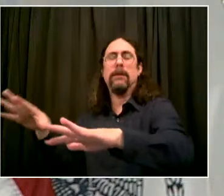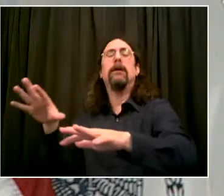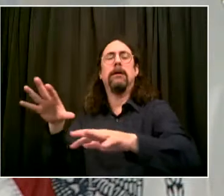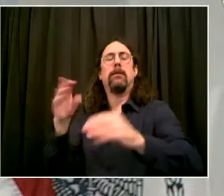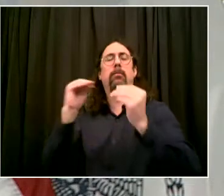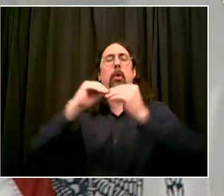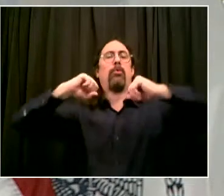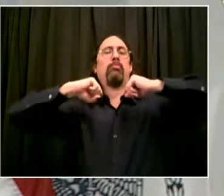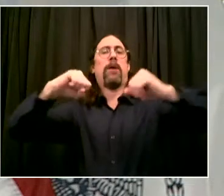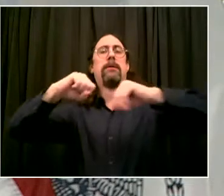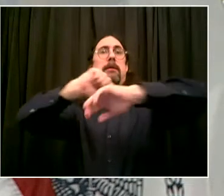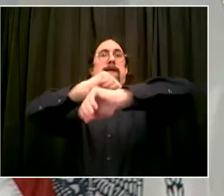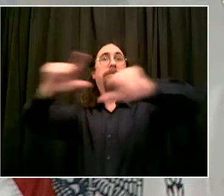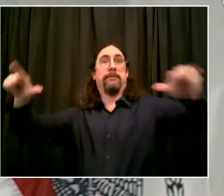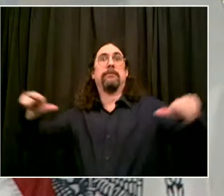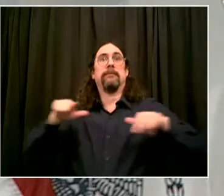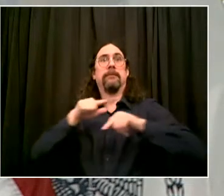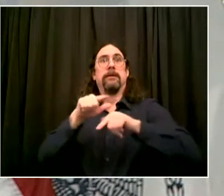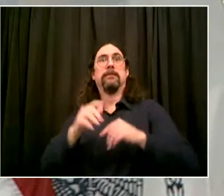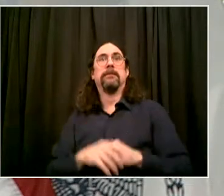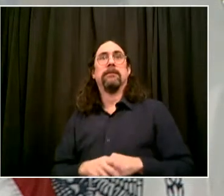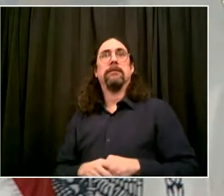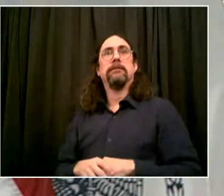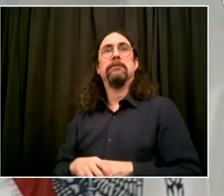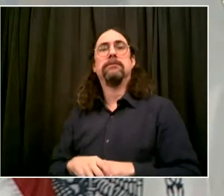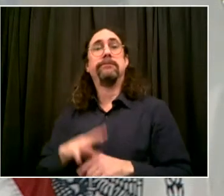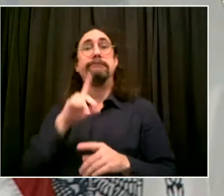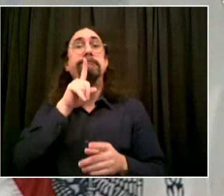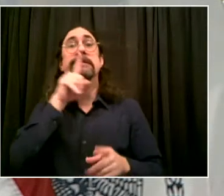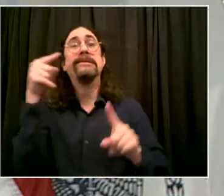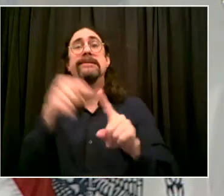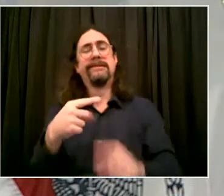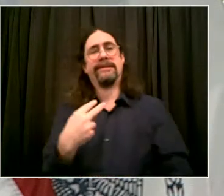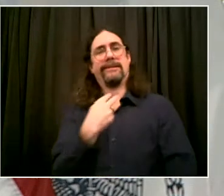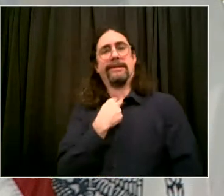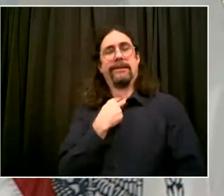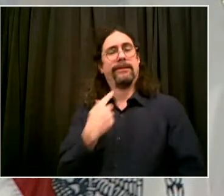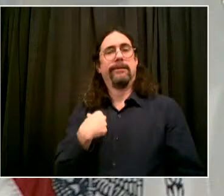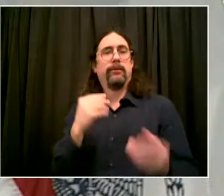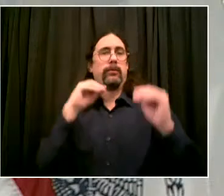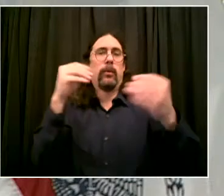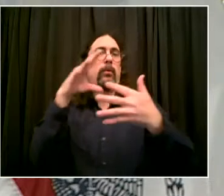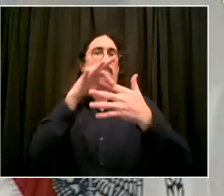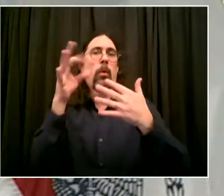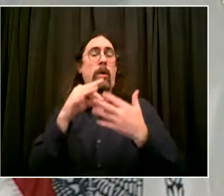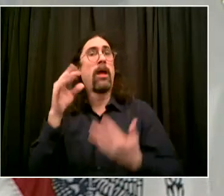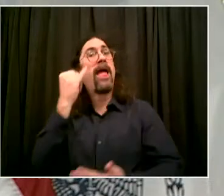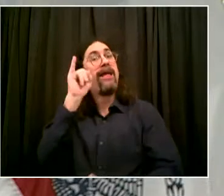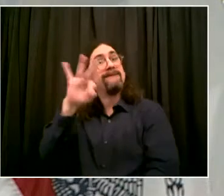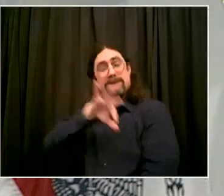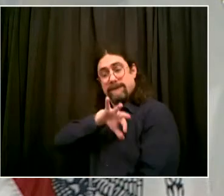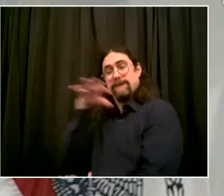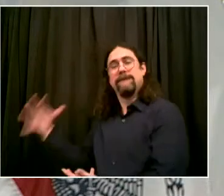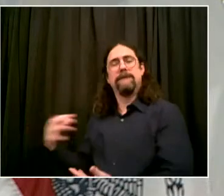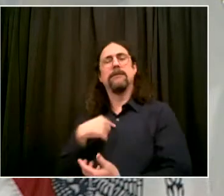DON'T HAVE